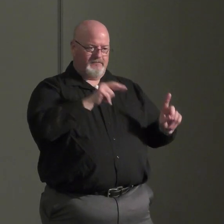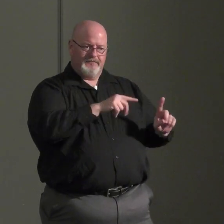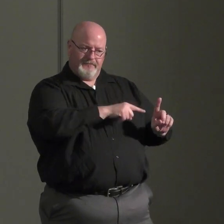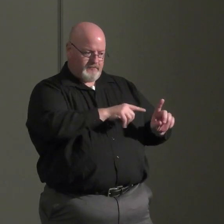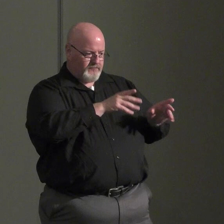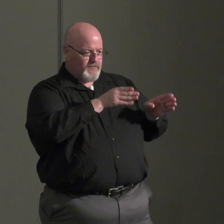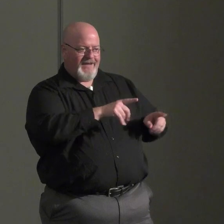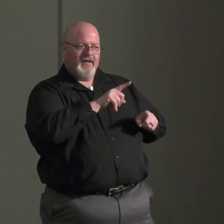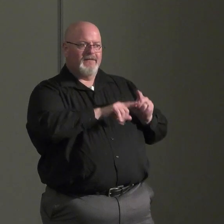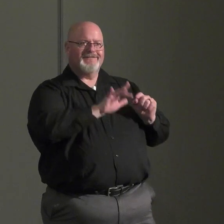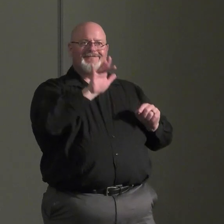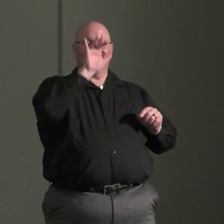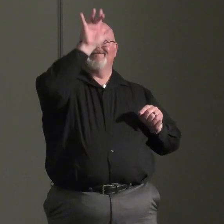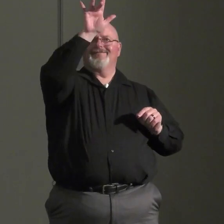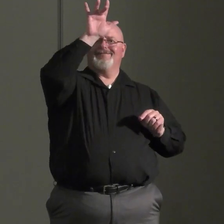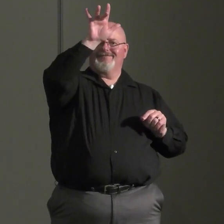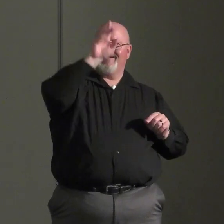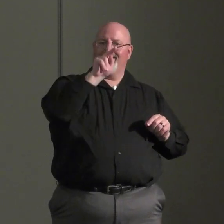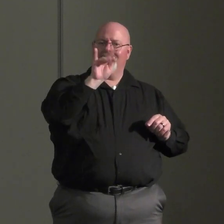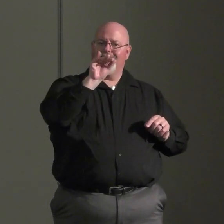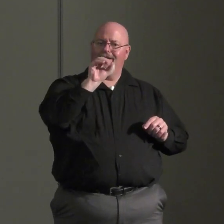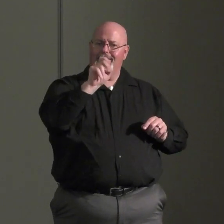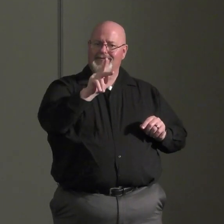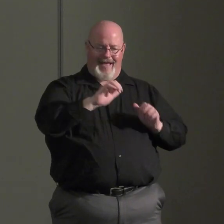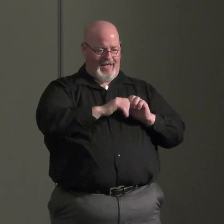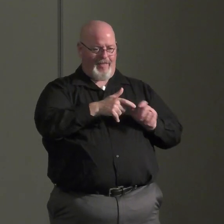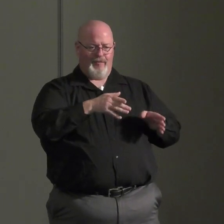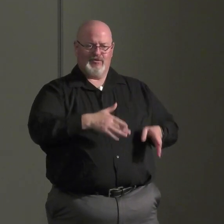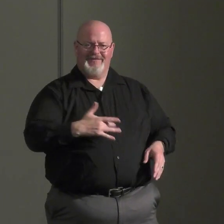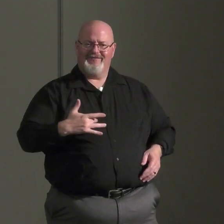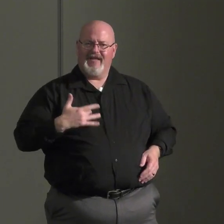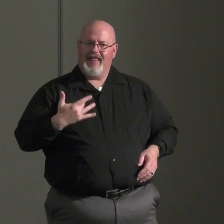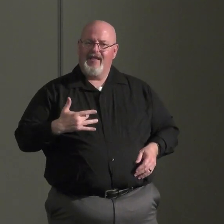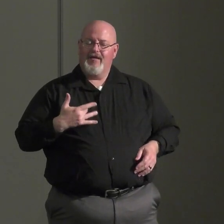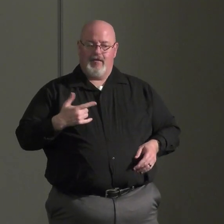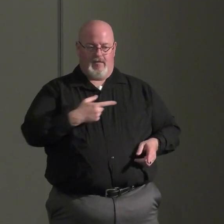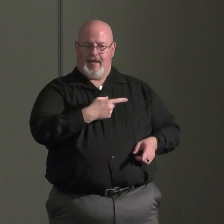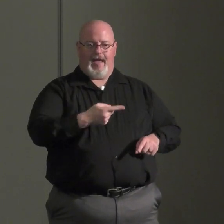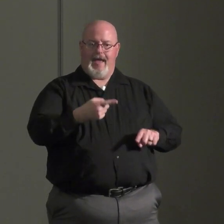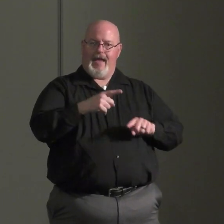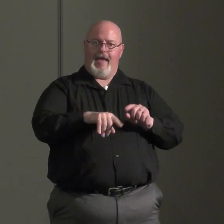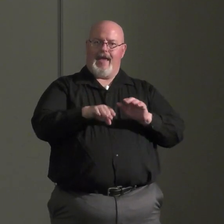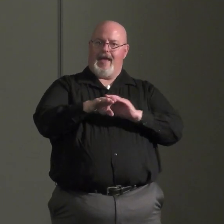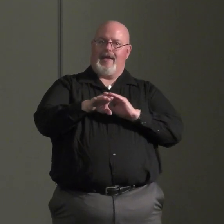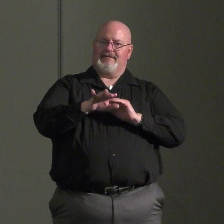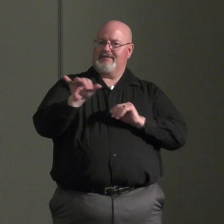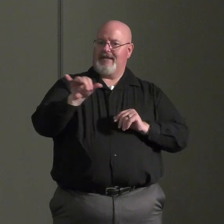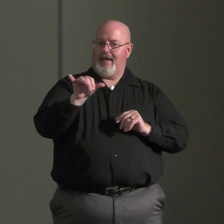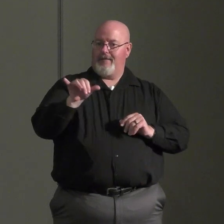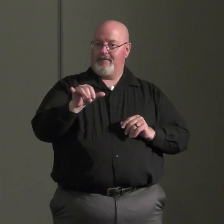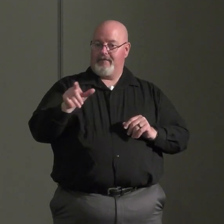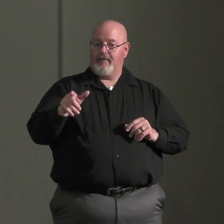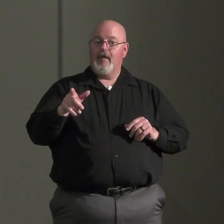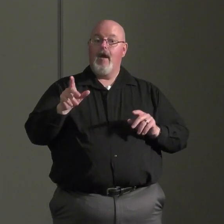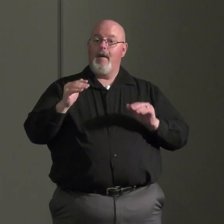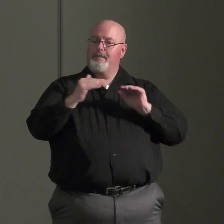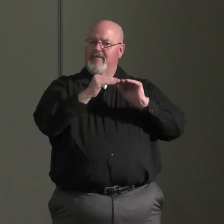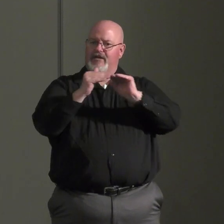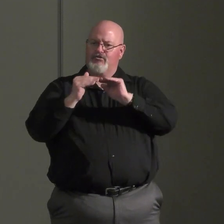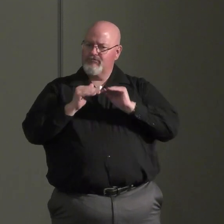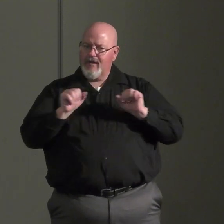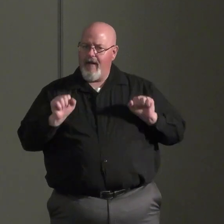reach the top of the Kiosk how do they feel they could not access the same thing their peers can.